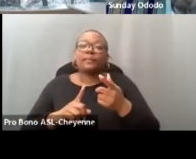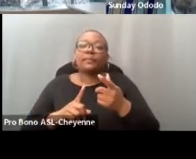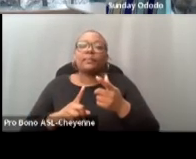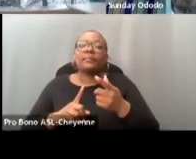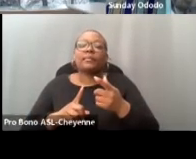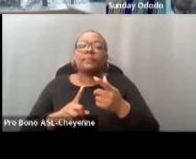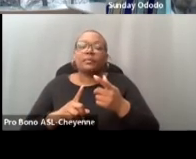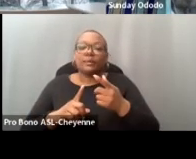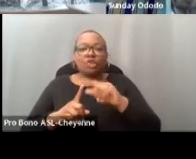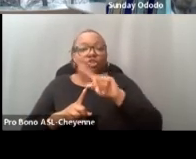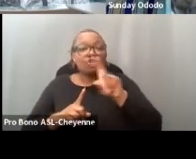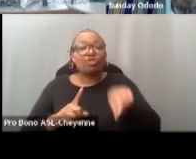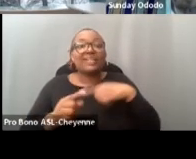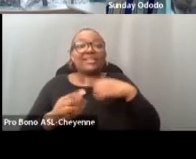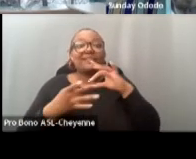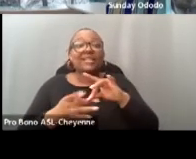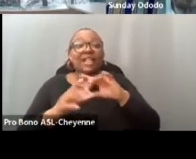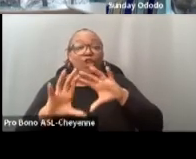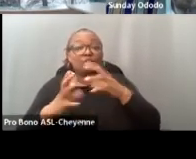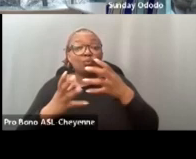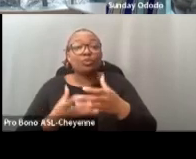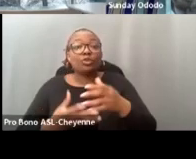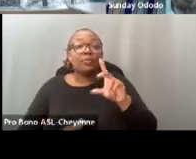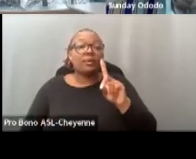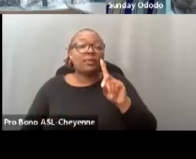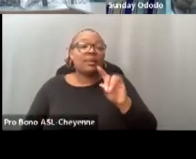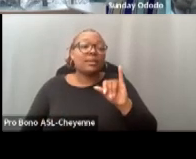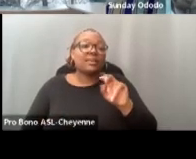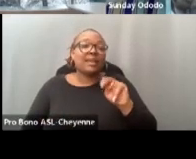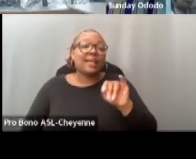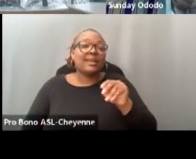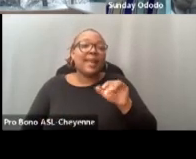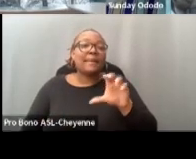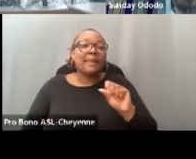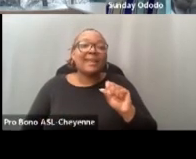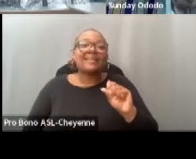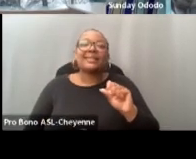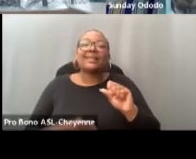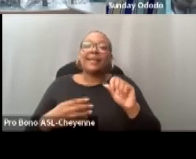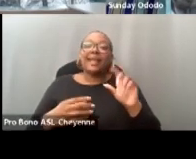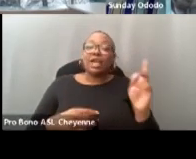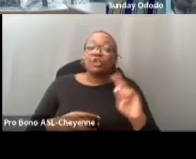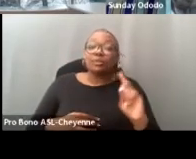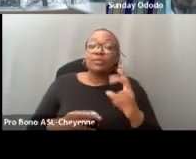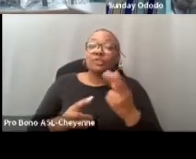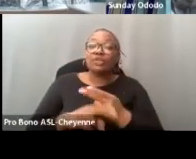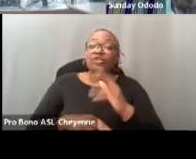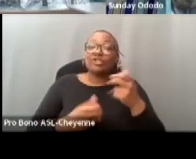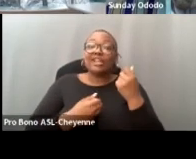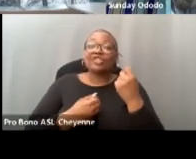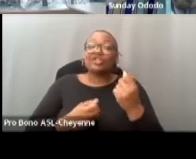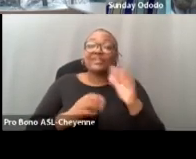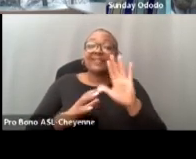of global diplomacy, and use their strengths to the advantage, more or less,